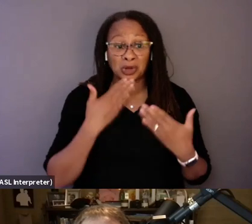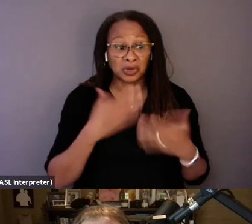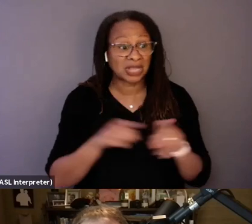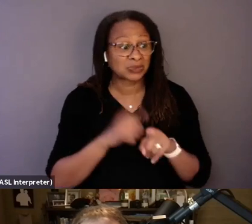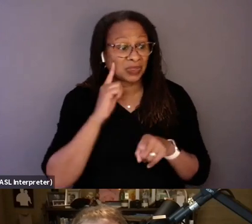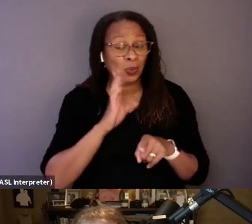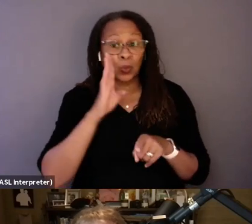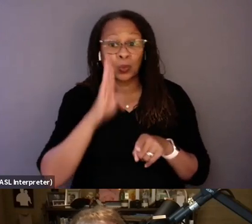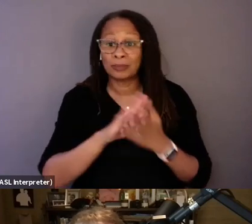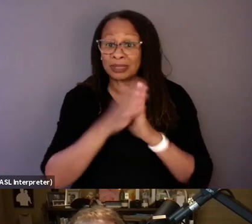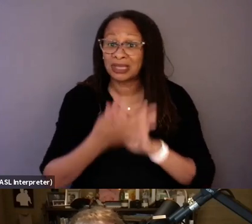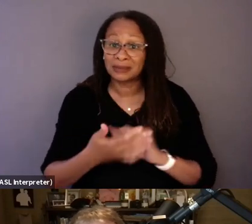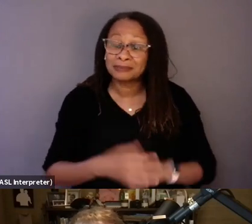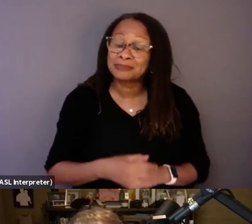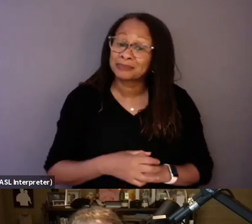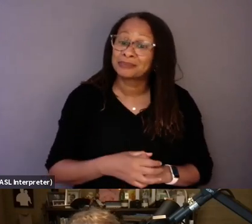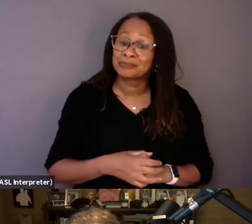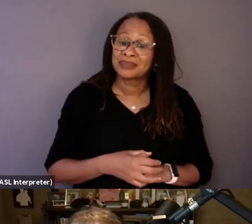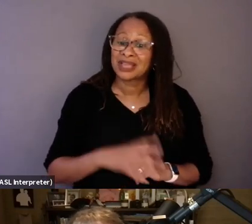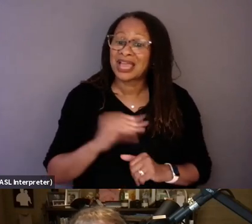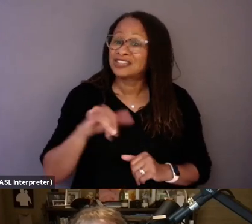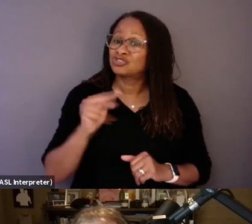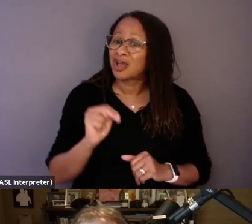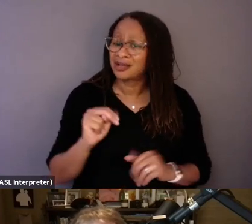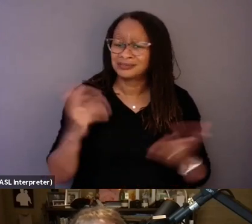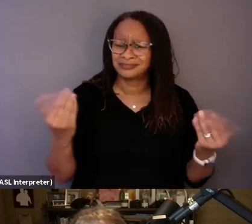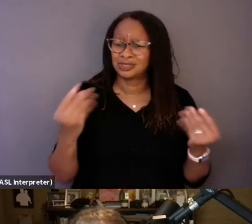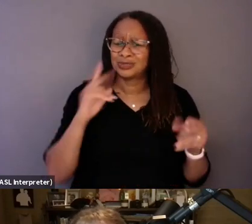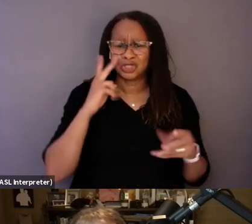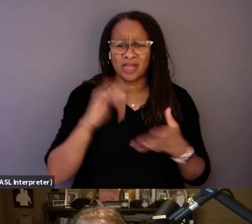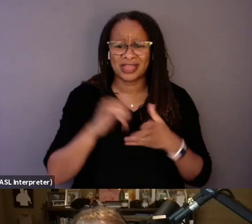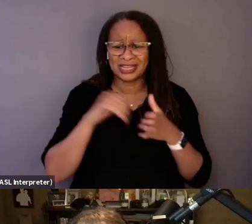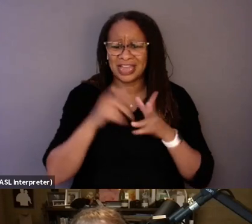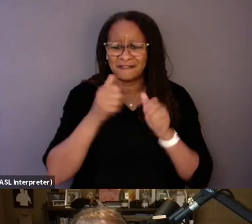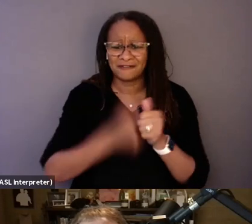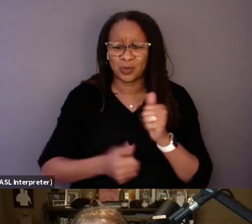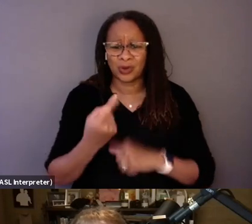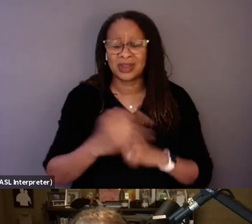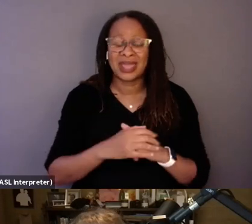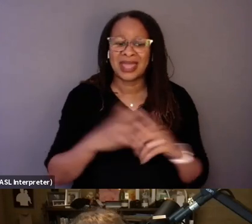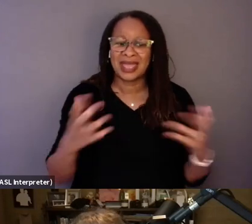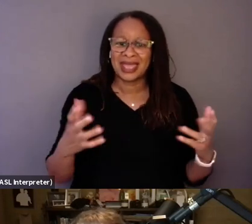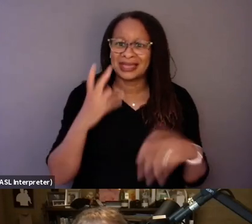And John saw that in everyone, he saw that potential and look at who he was seeing